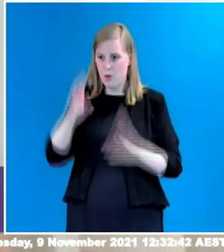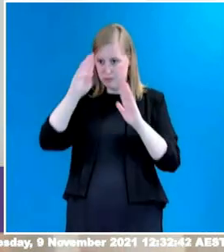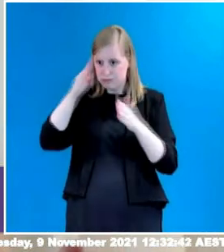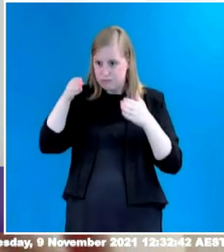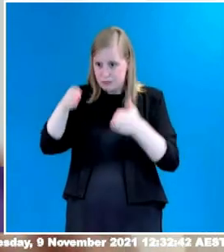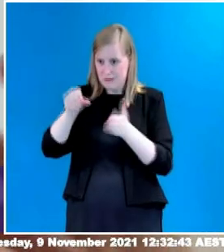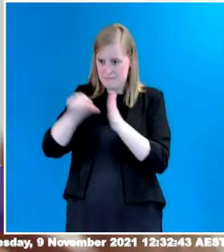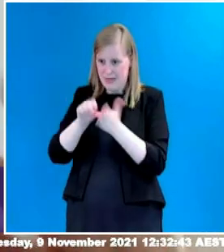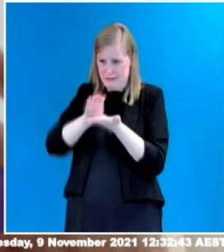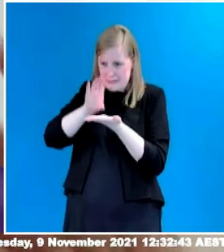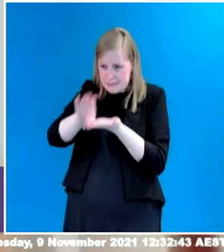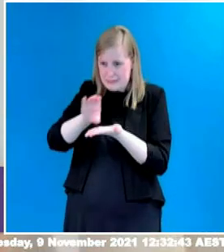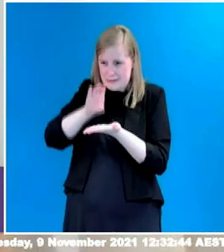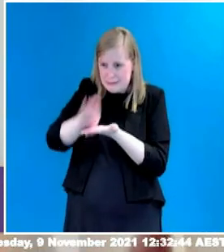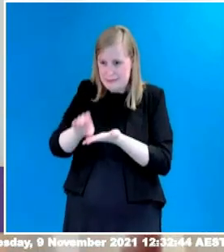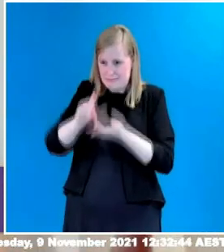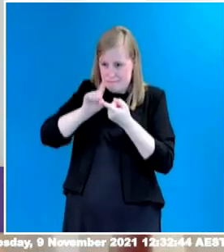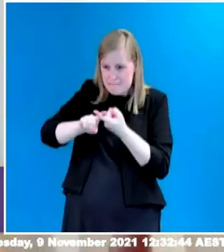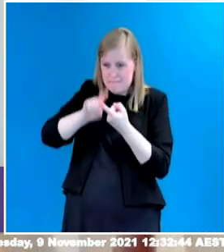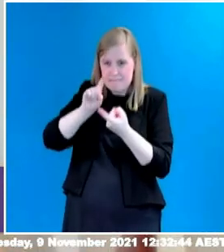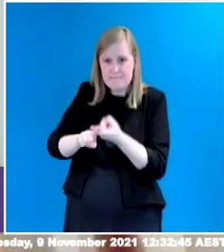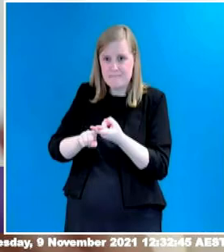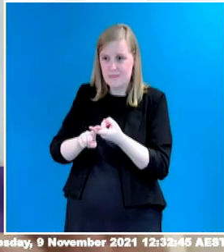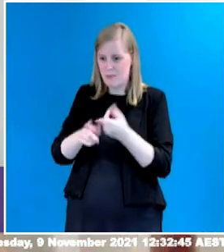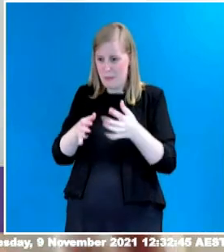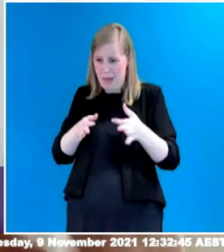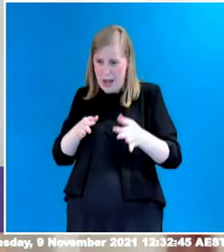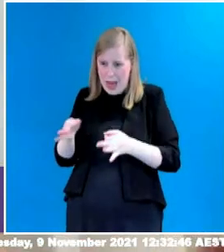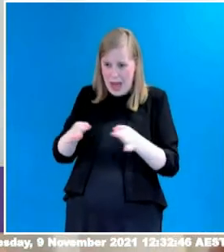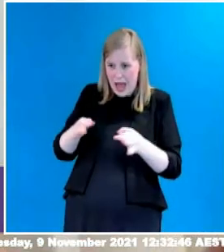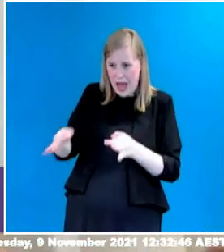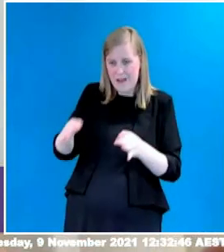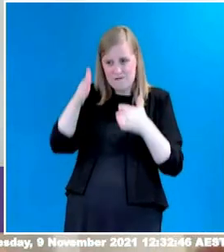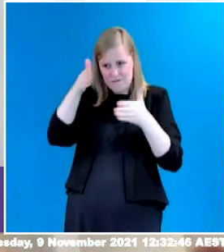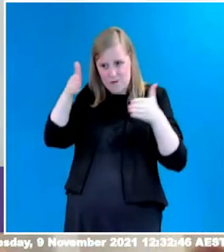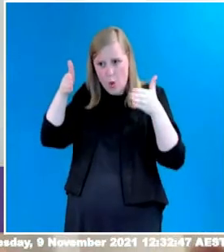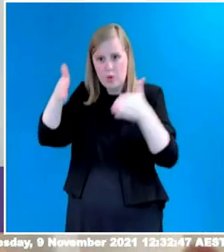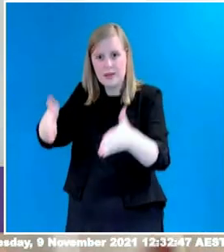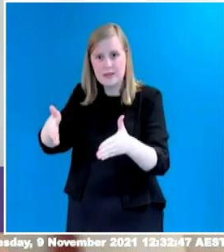We have seen specialist leadership development for that particular cohort of folk.